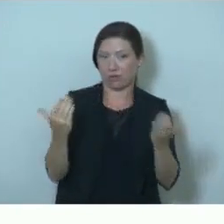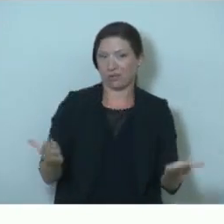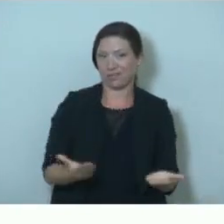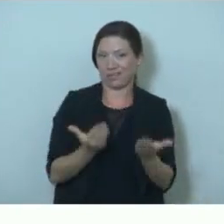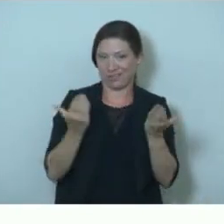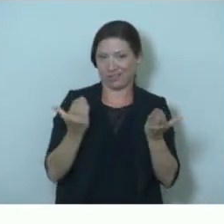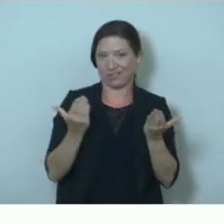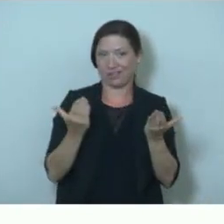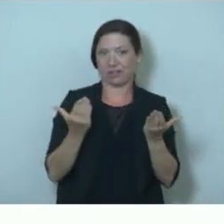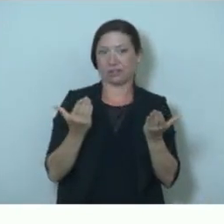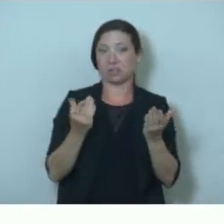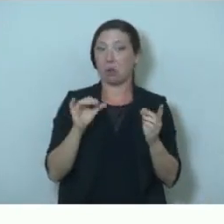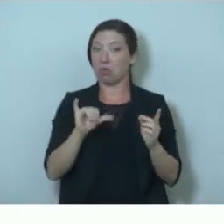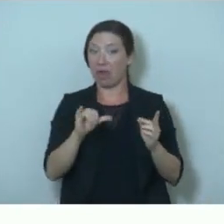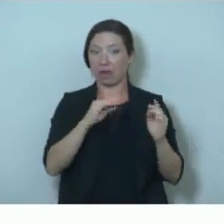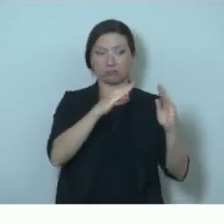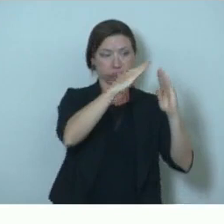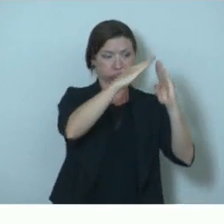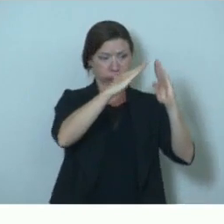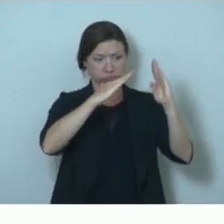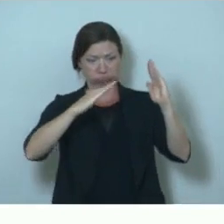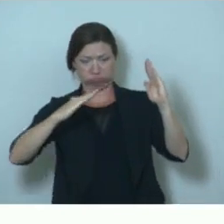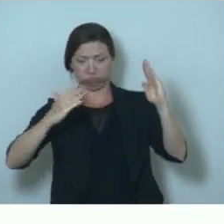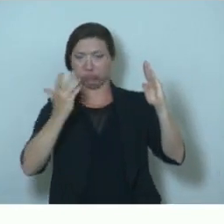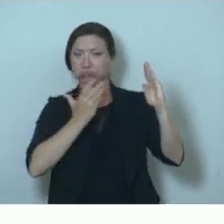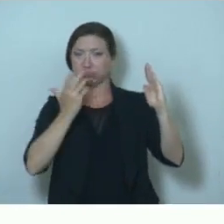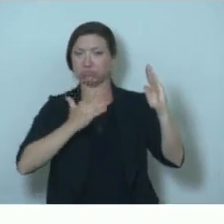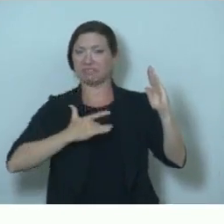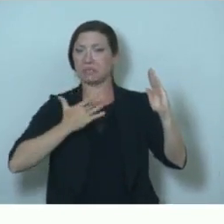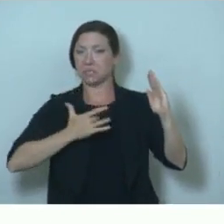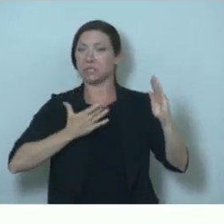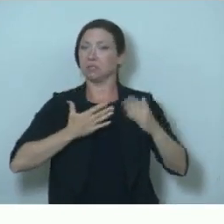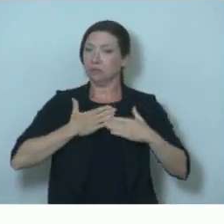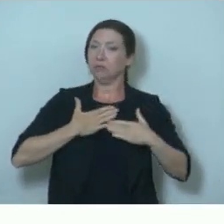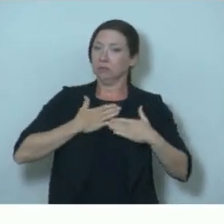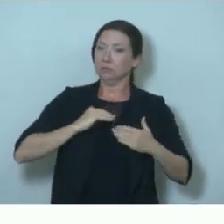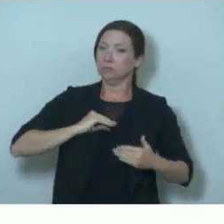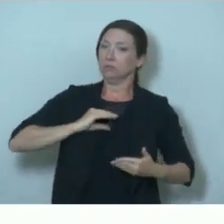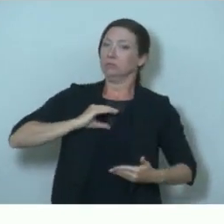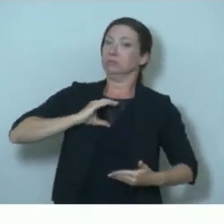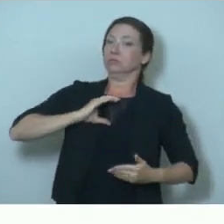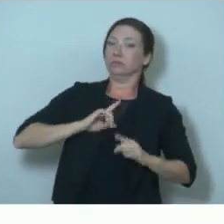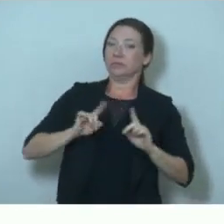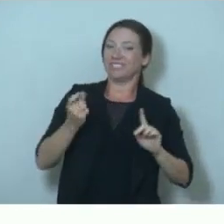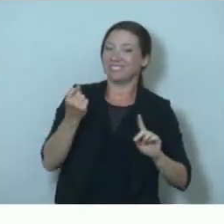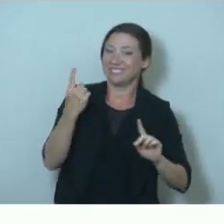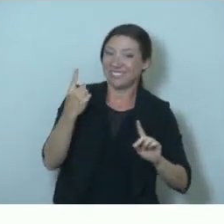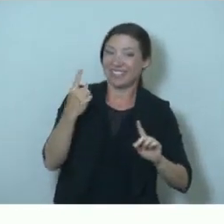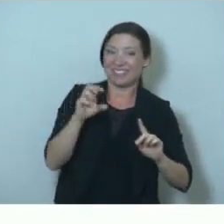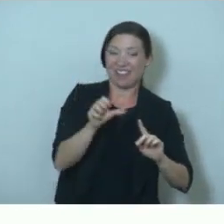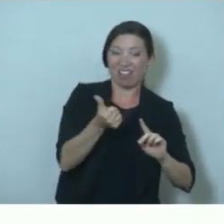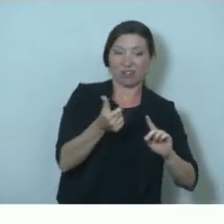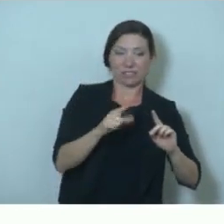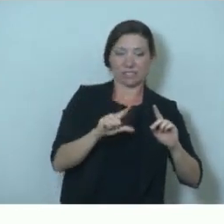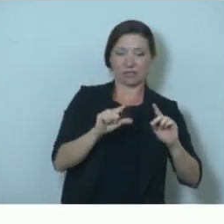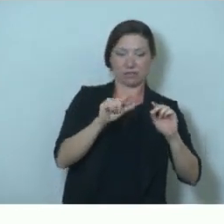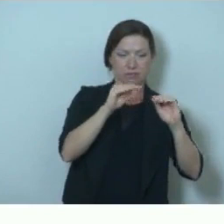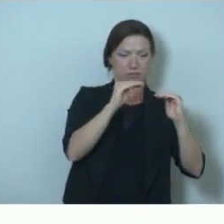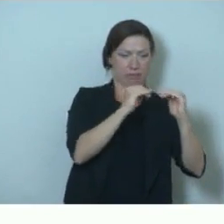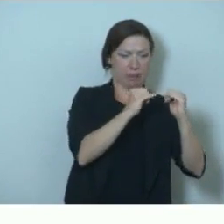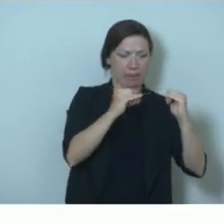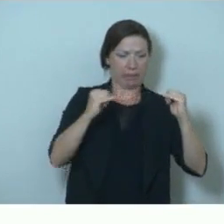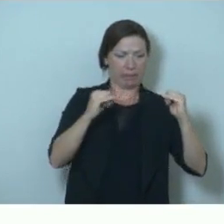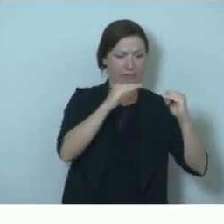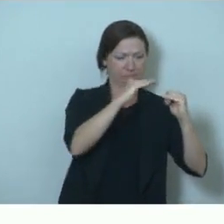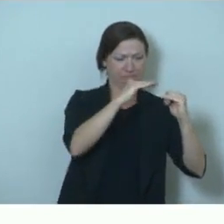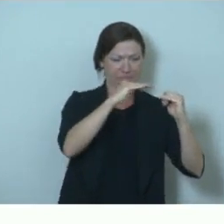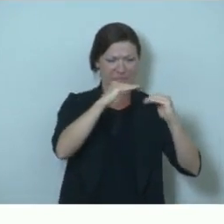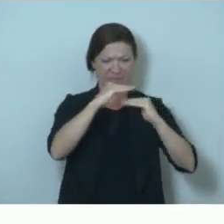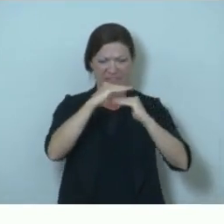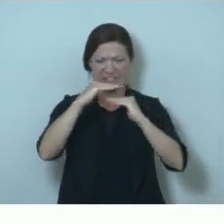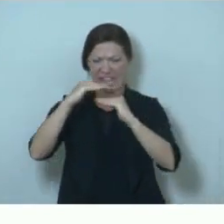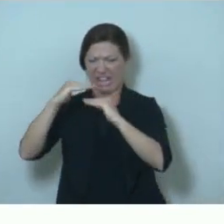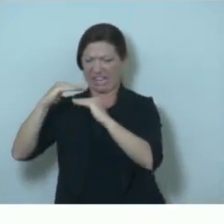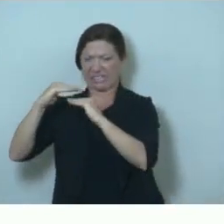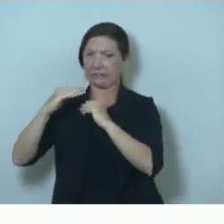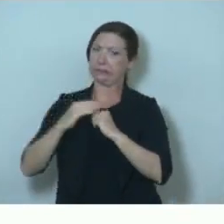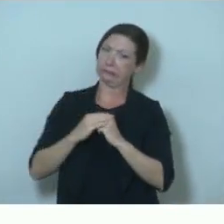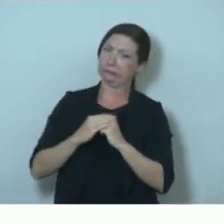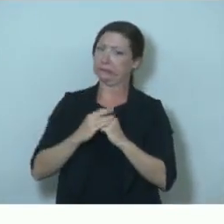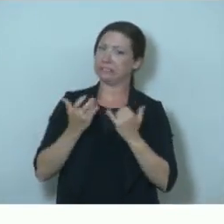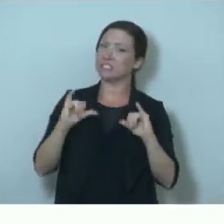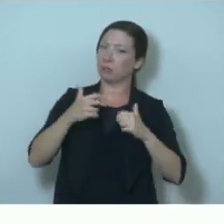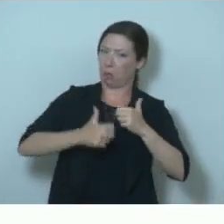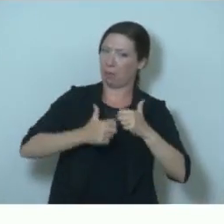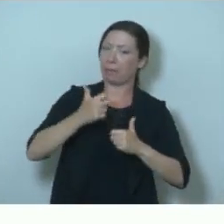WE HAVE TO KEEP DOING EVERYTHING WE'RE DOING BUT THE FACT IT IS COMING DOWN IS ENCOURAGING THE FACT THE OTHER WITNESS KIND OF FLAT, THOUGH, IS THE PROBLEM THAT I MENTIONED EARLIER.